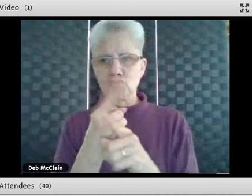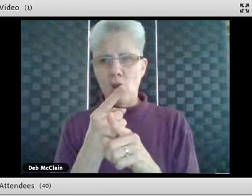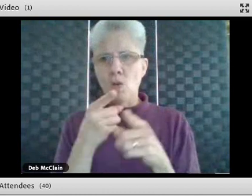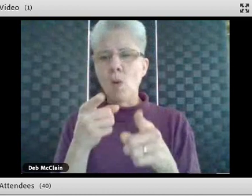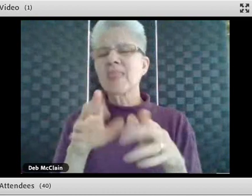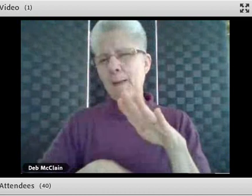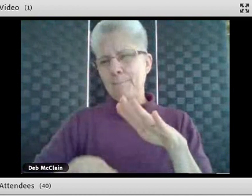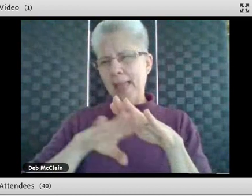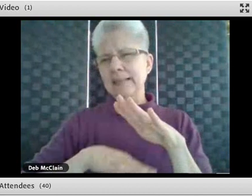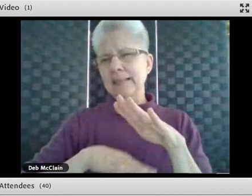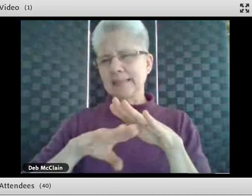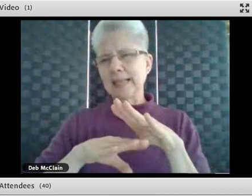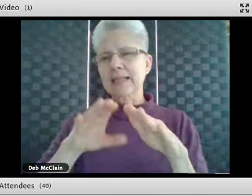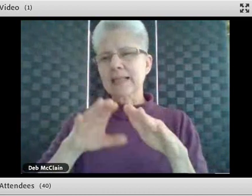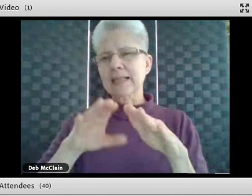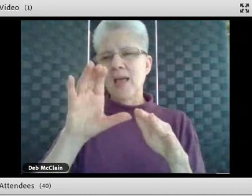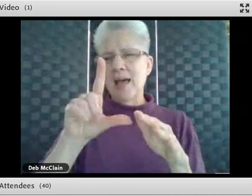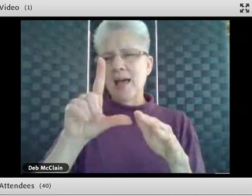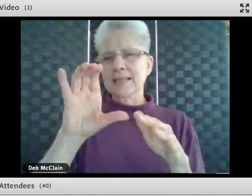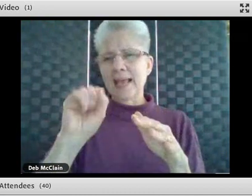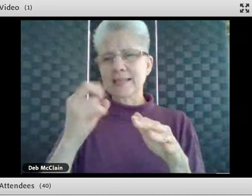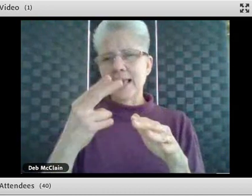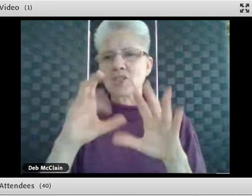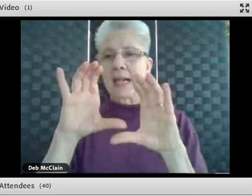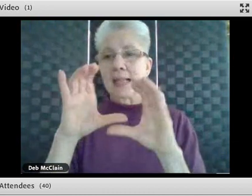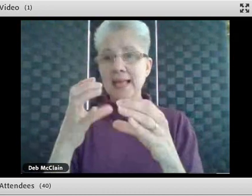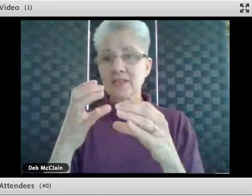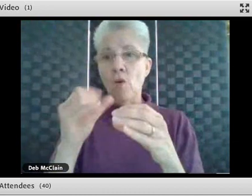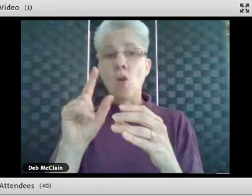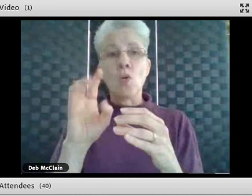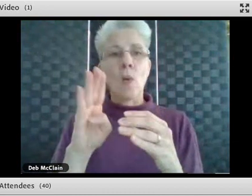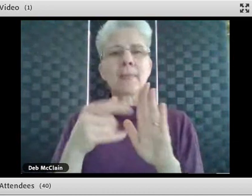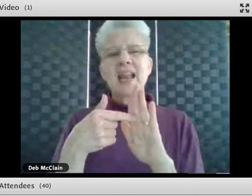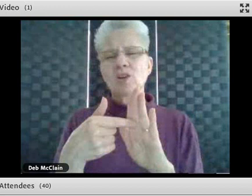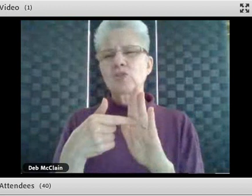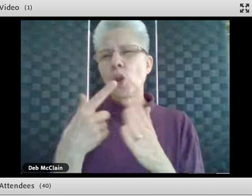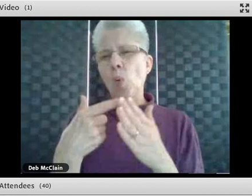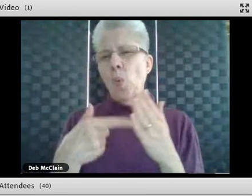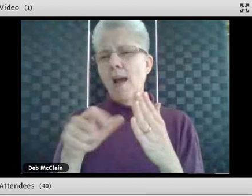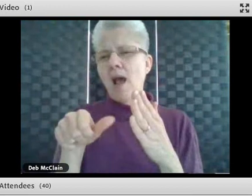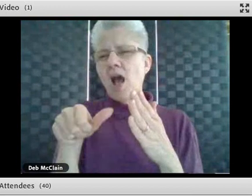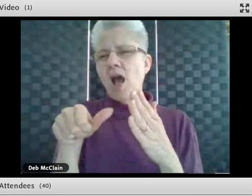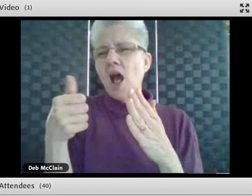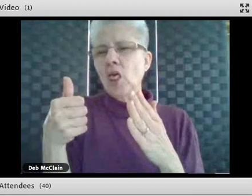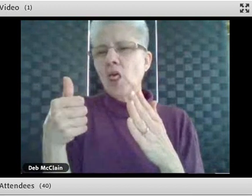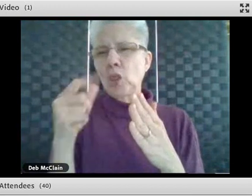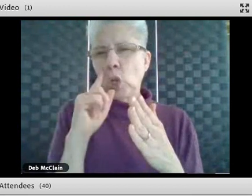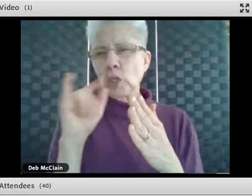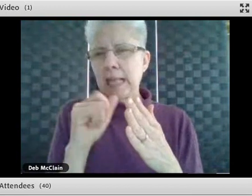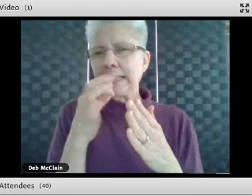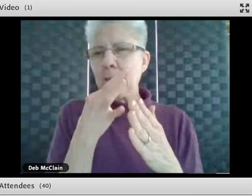So that's the basics of LCSH within Classification Web. Like I said, I'll show you kind of what the other tools look like in just a minute.